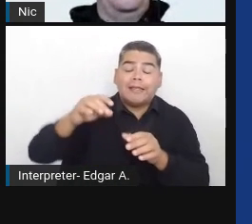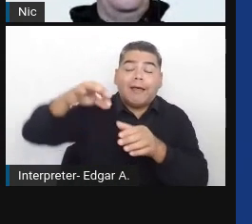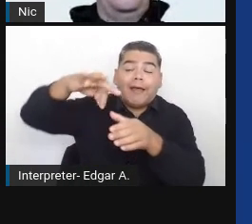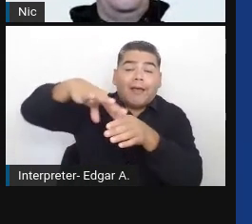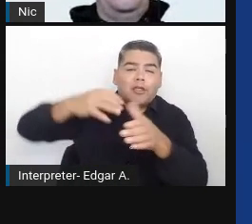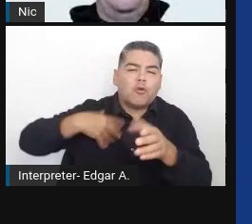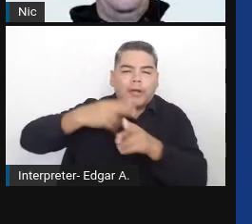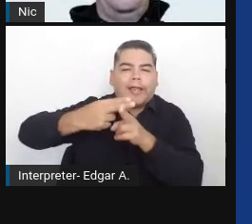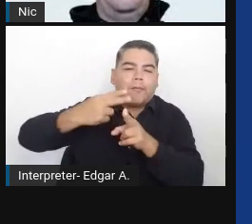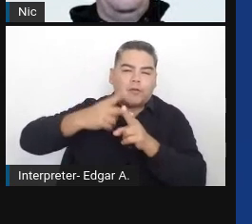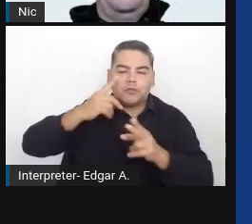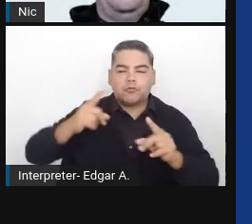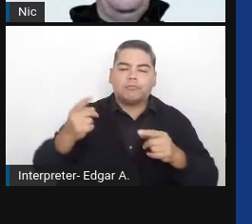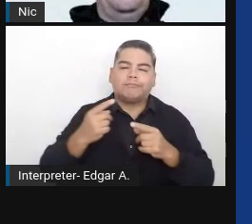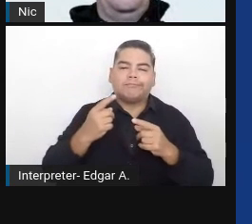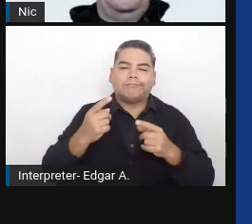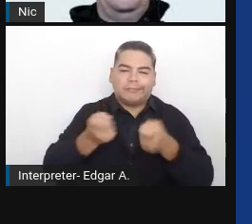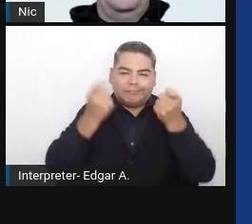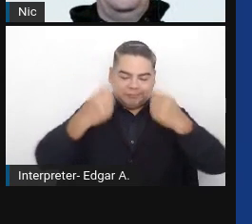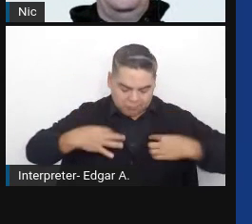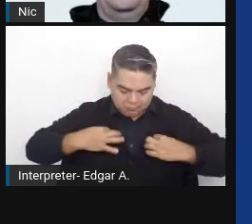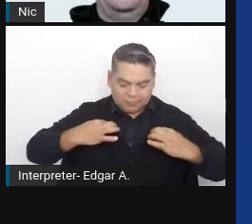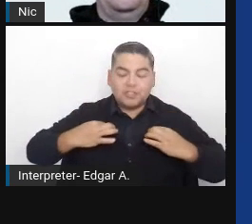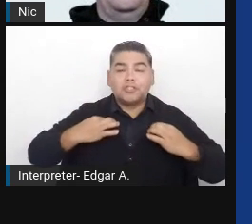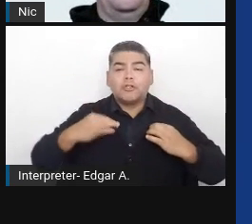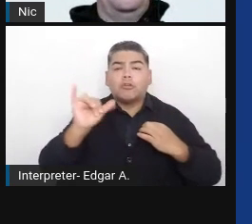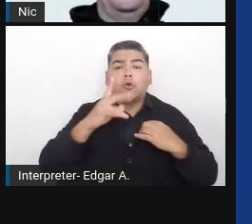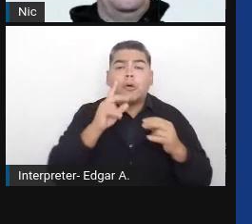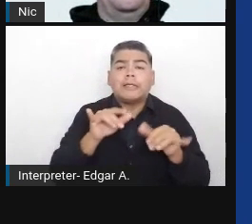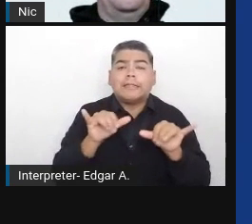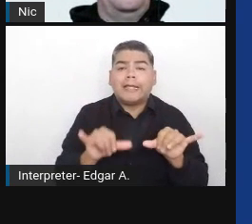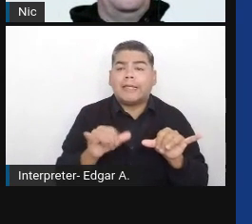Stay tuned for a panel discussion on selling accessibility